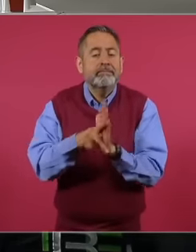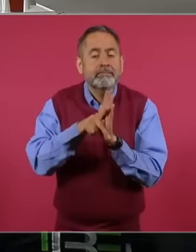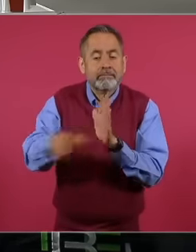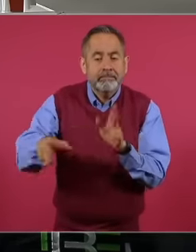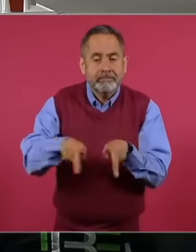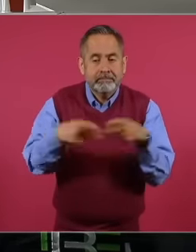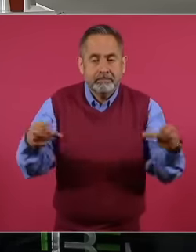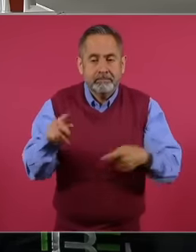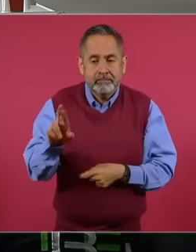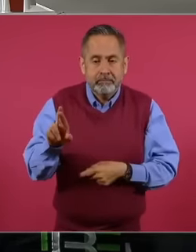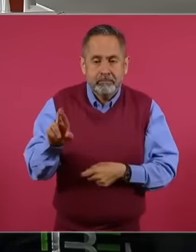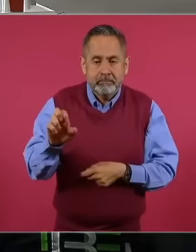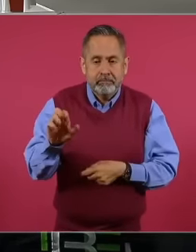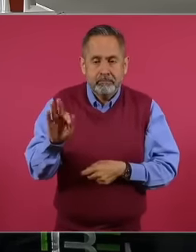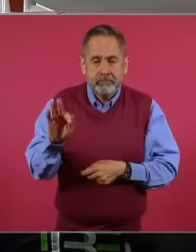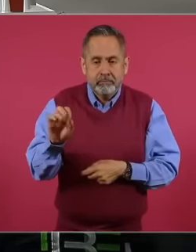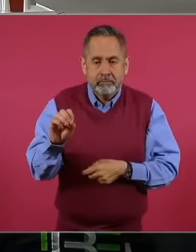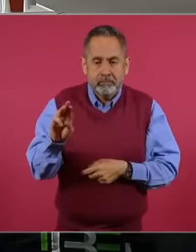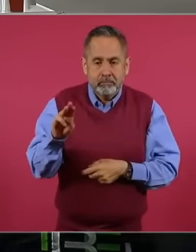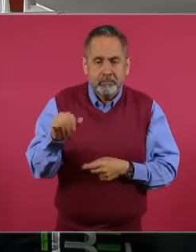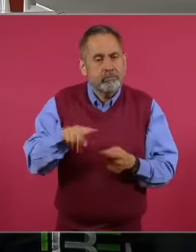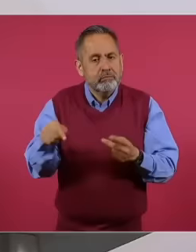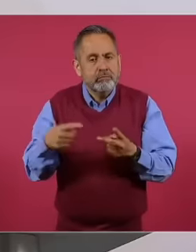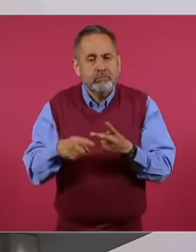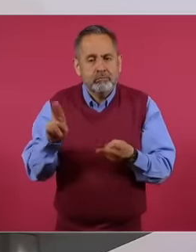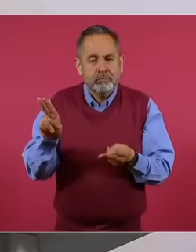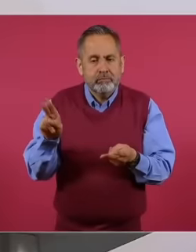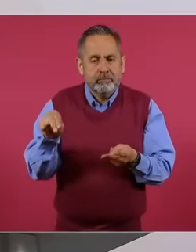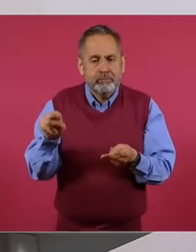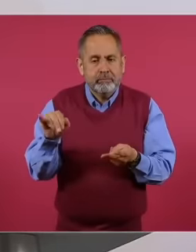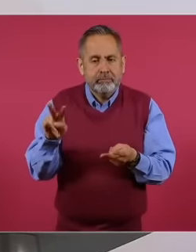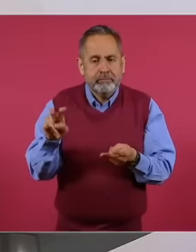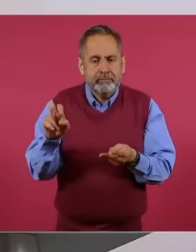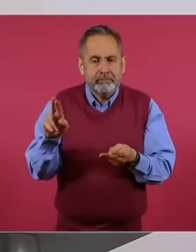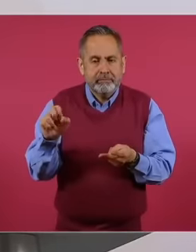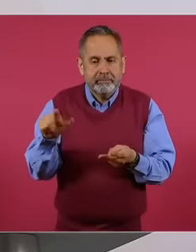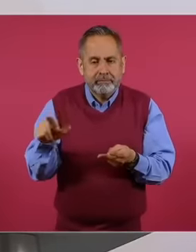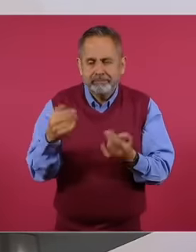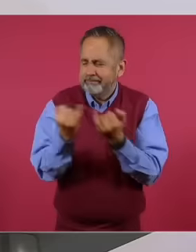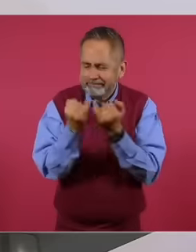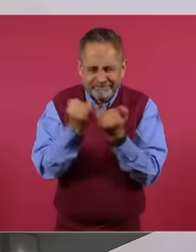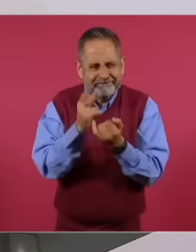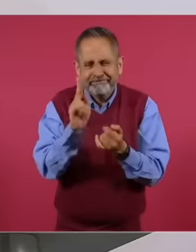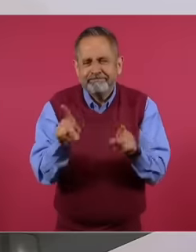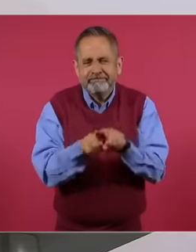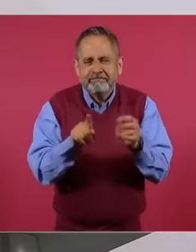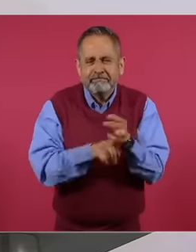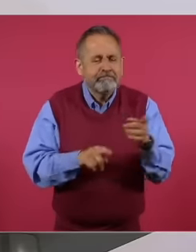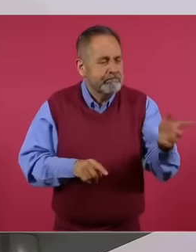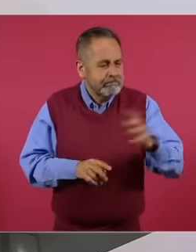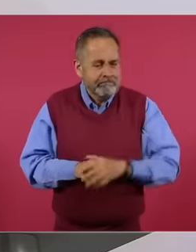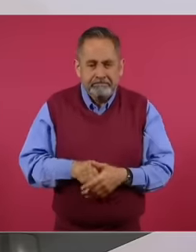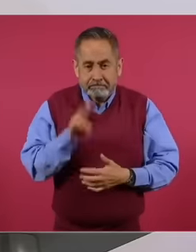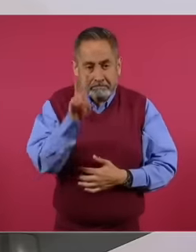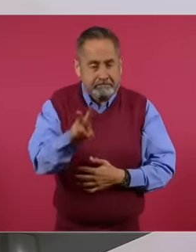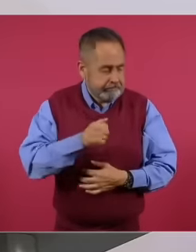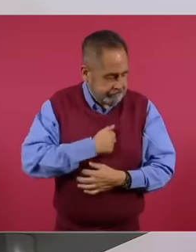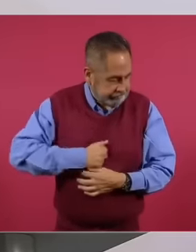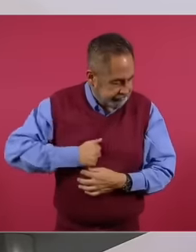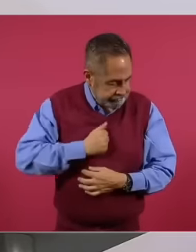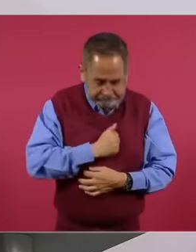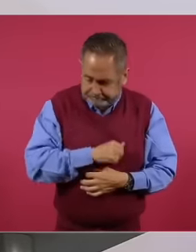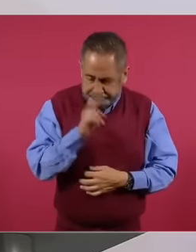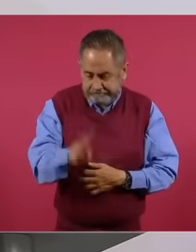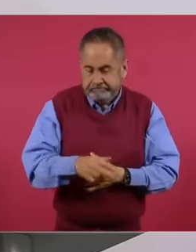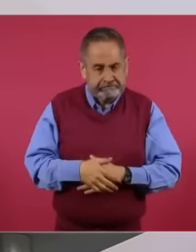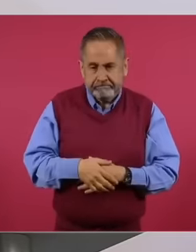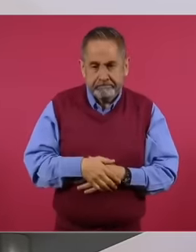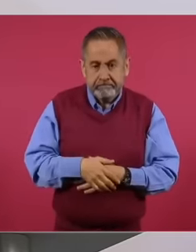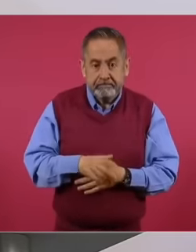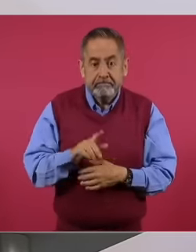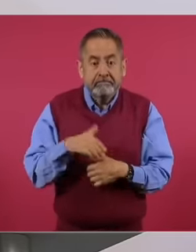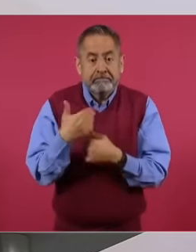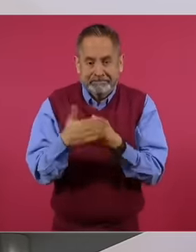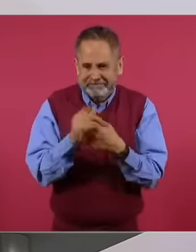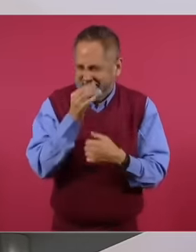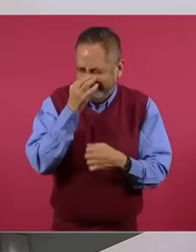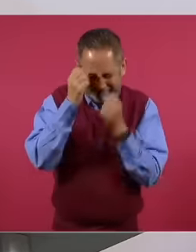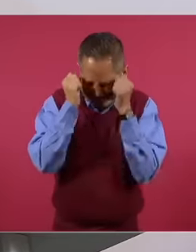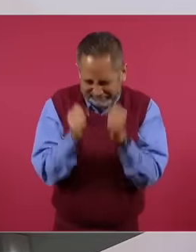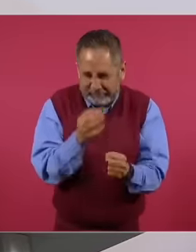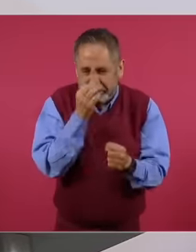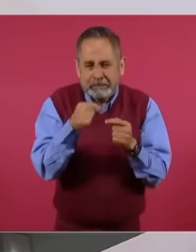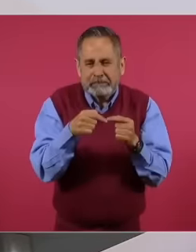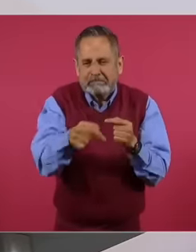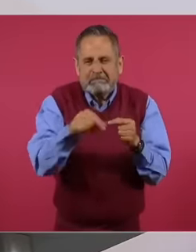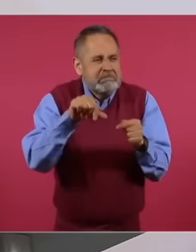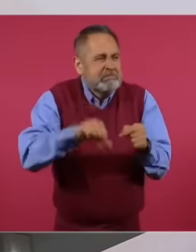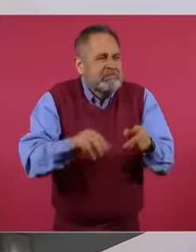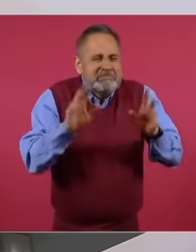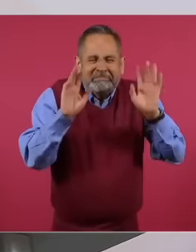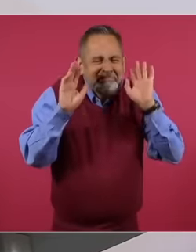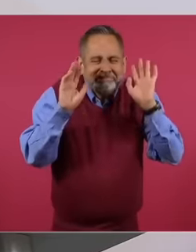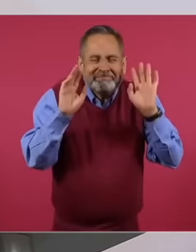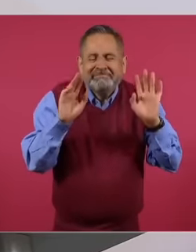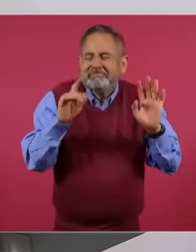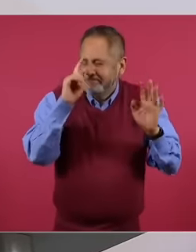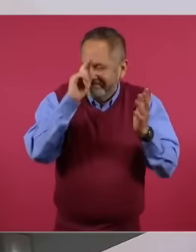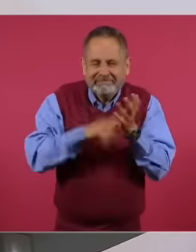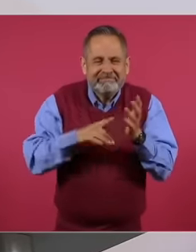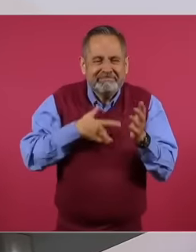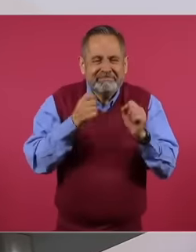universal because they are equal it's regrettable no and after a while a manifesto of support will appear today